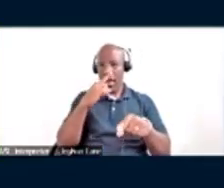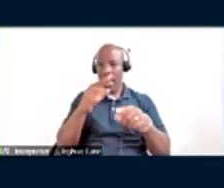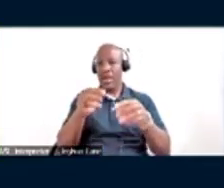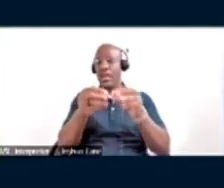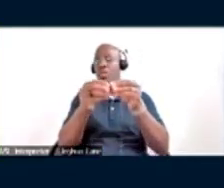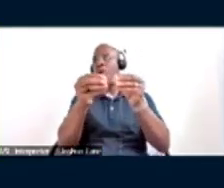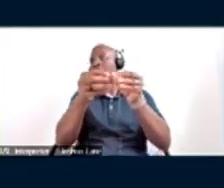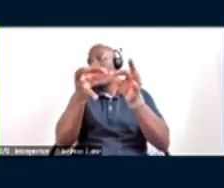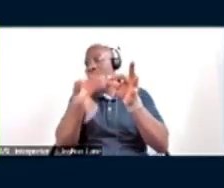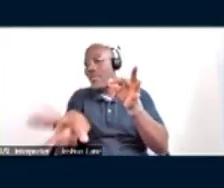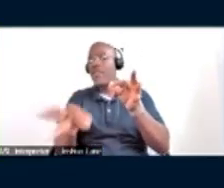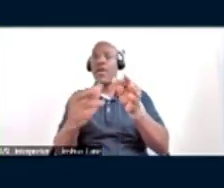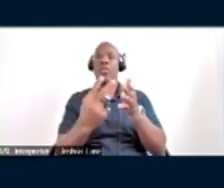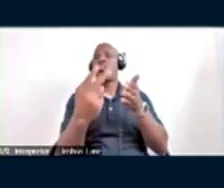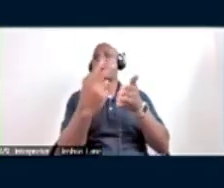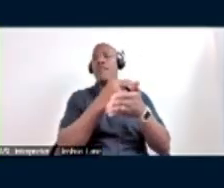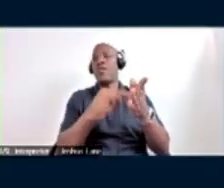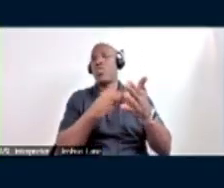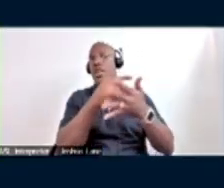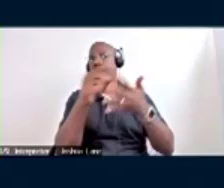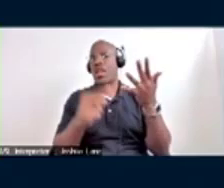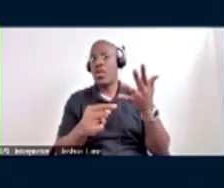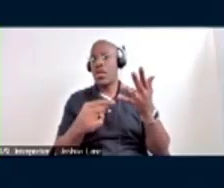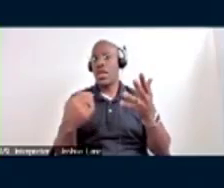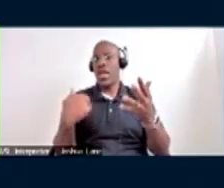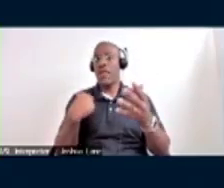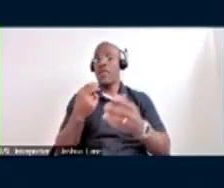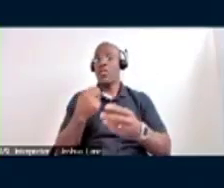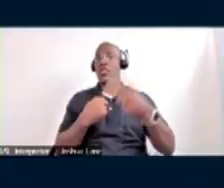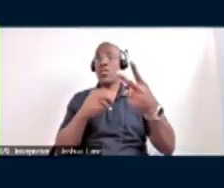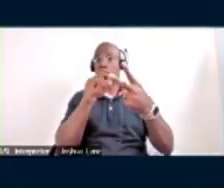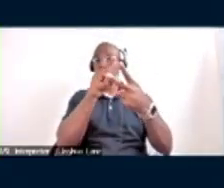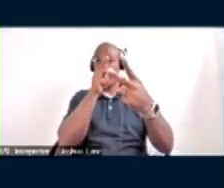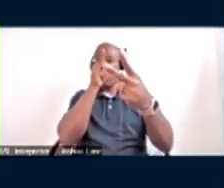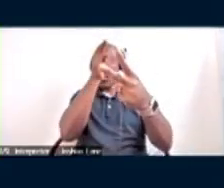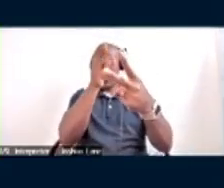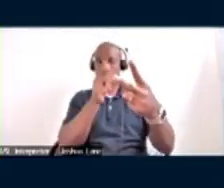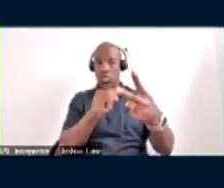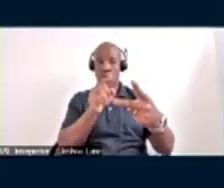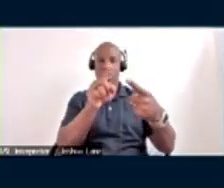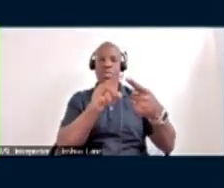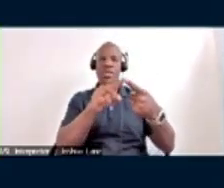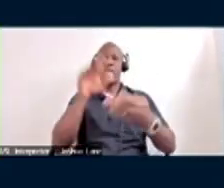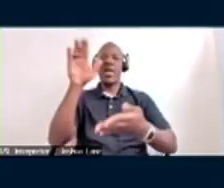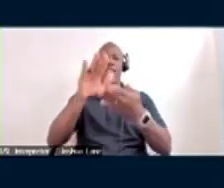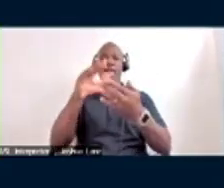One was to reduce the burden on reviewers. And the second more important one